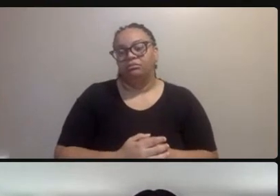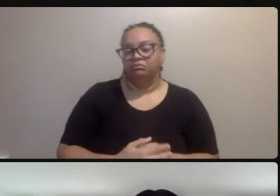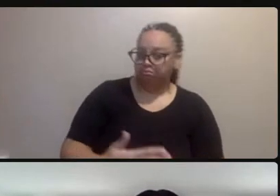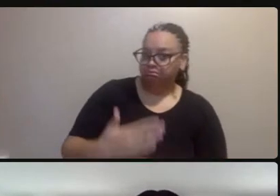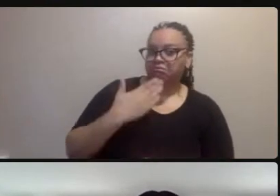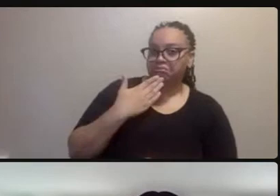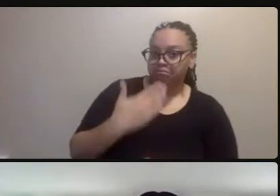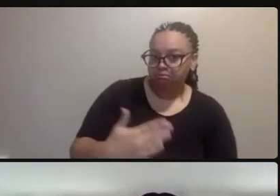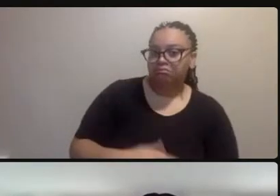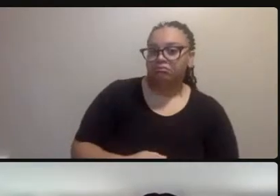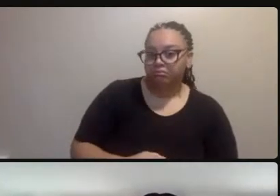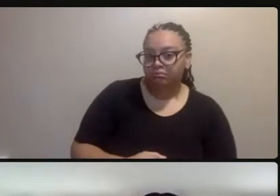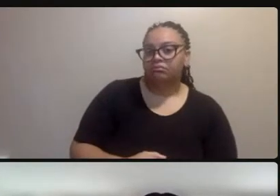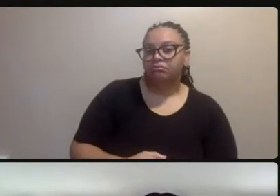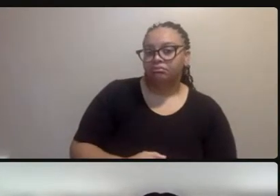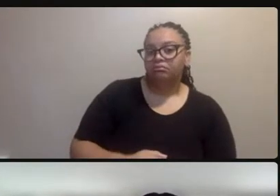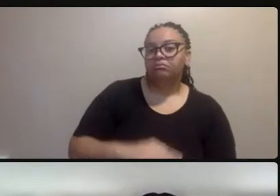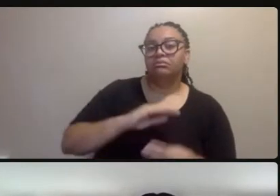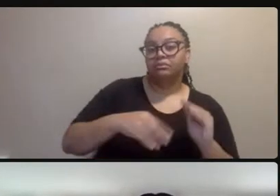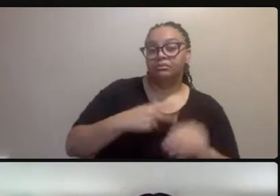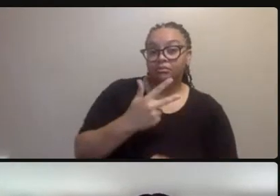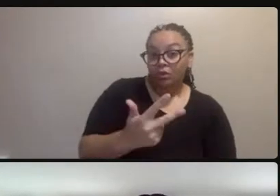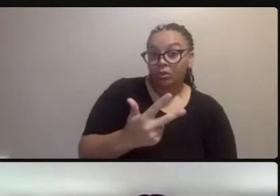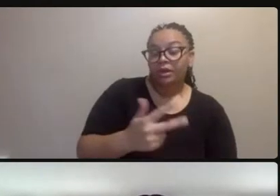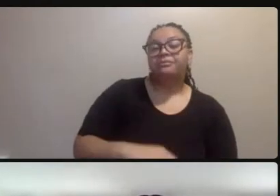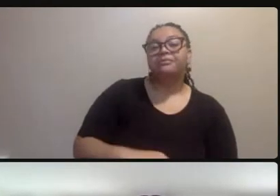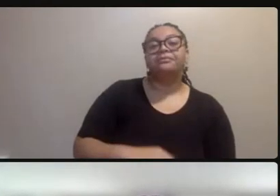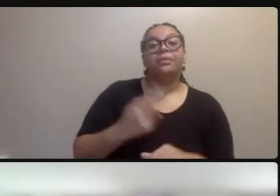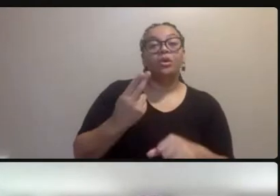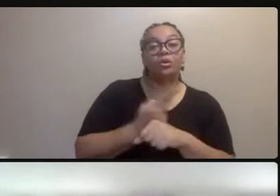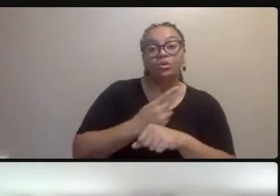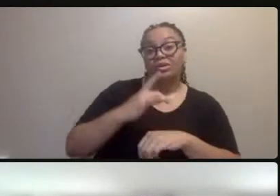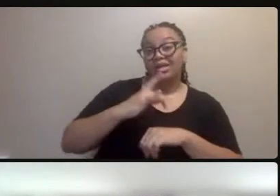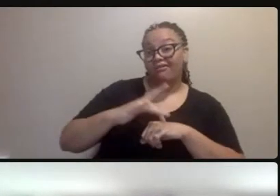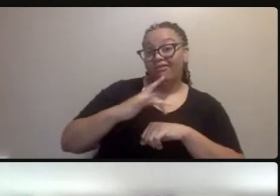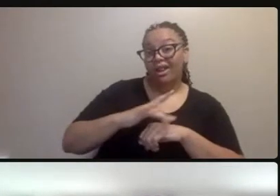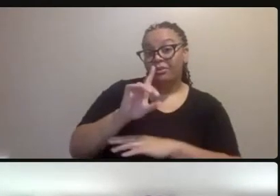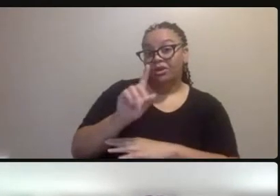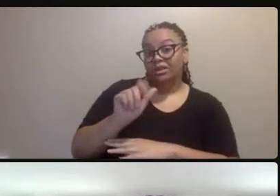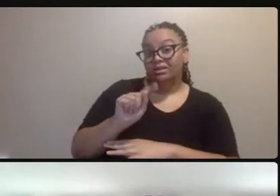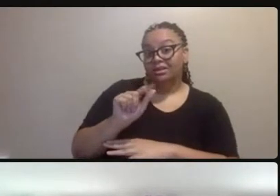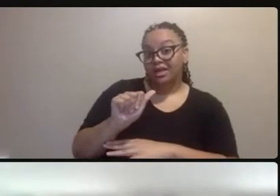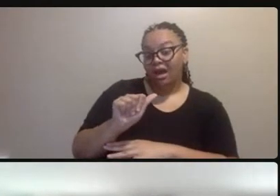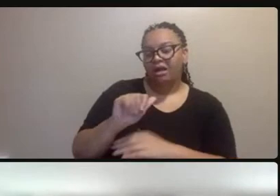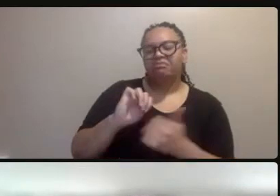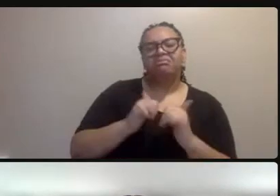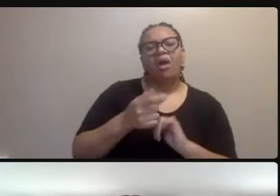THE END RESULT FOR STUDENTS. AND THAT'S GOT TO BE